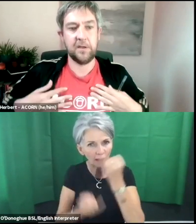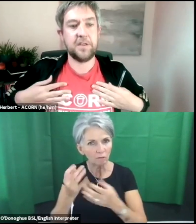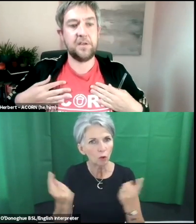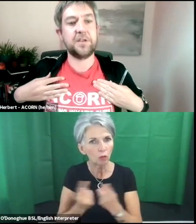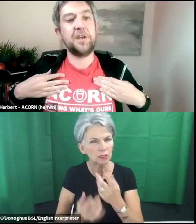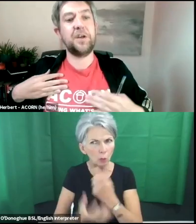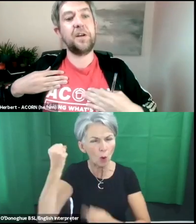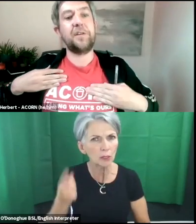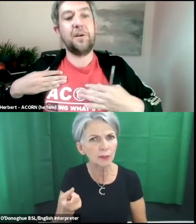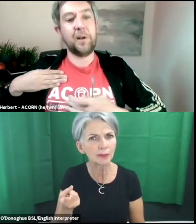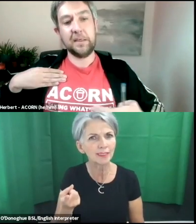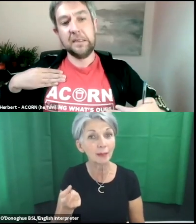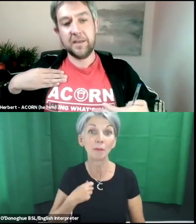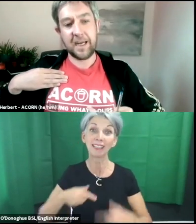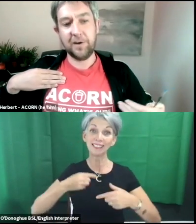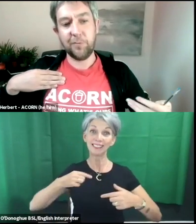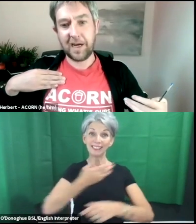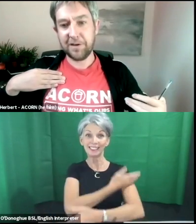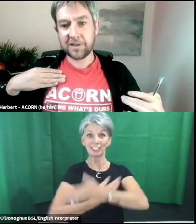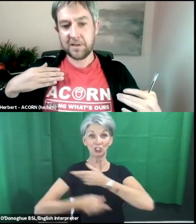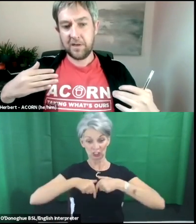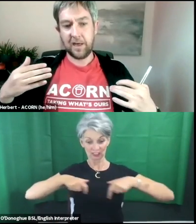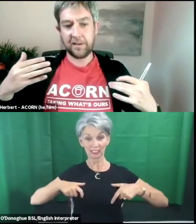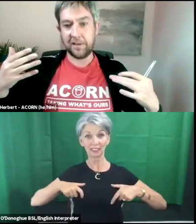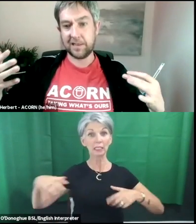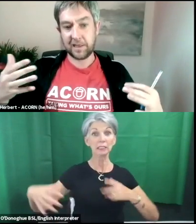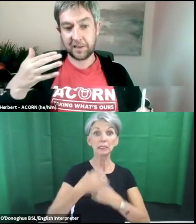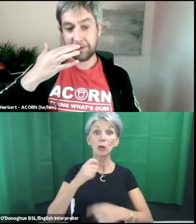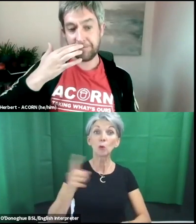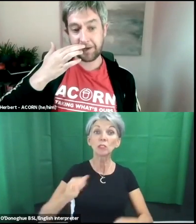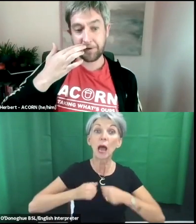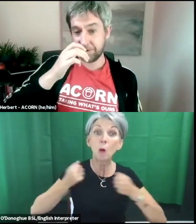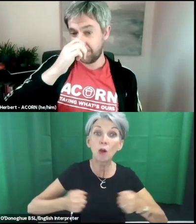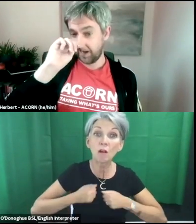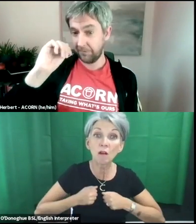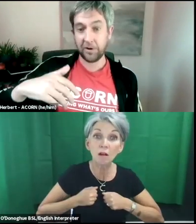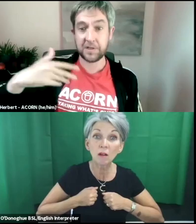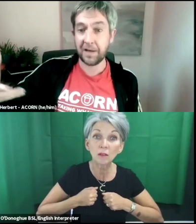you know, it says on our t-shirt in red , "taking what's ours.". And I think that's a key with ACORN as well.